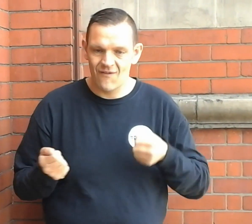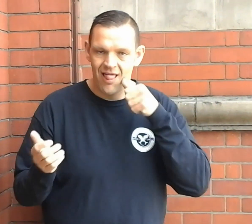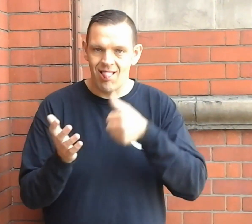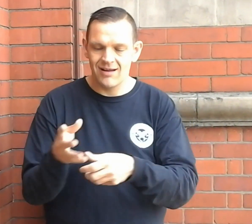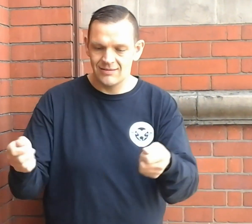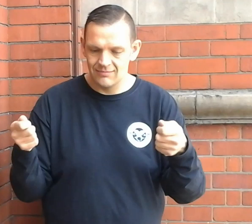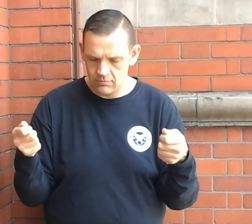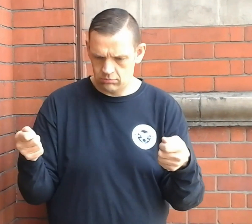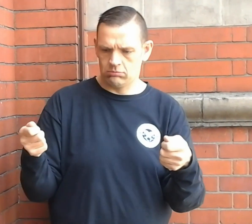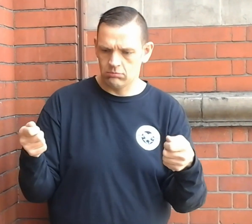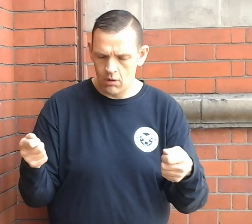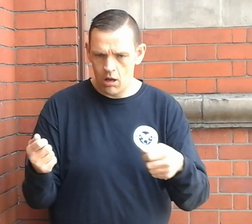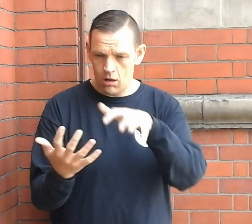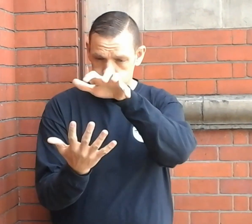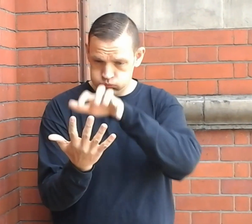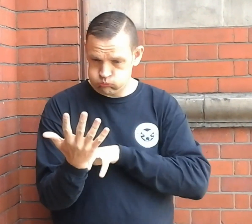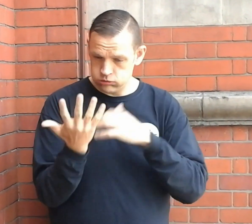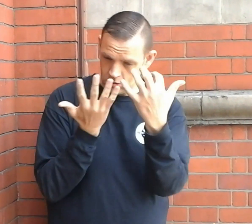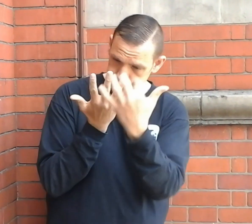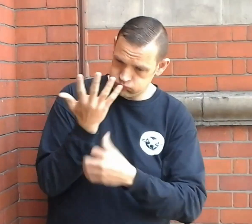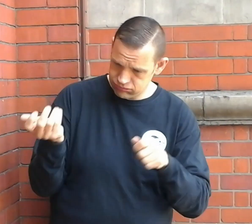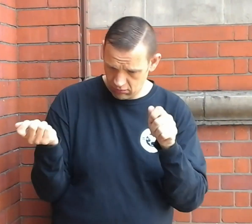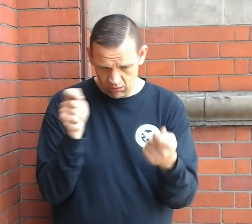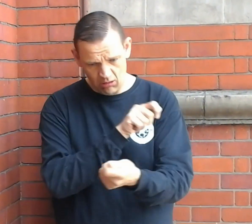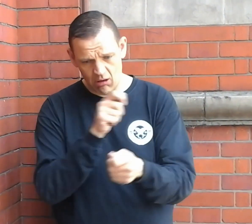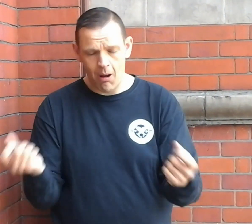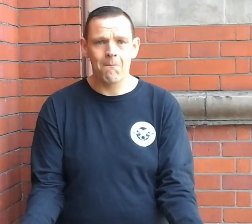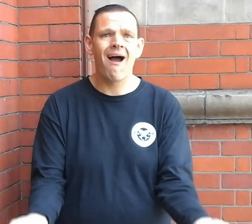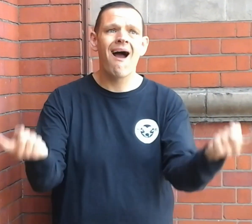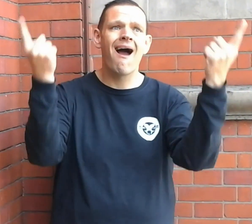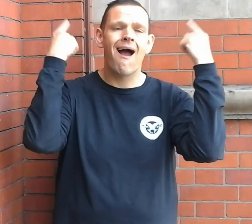deaf people who receive this letter there's an awful lot of information